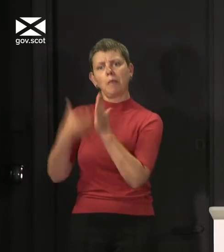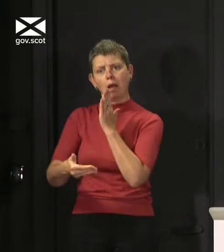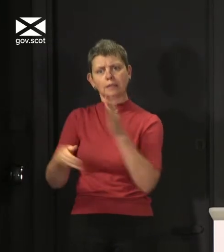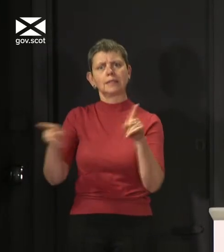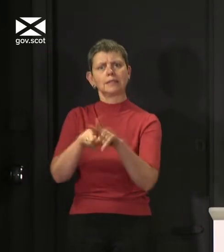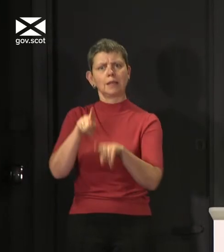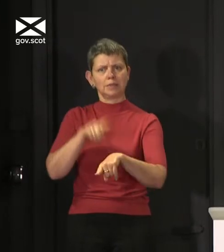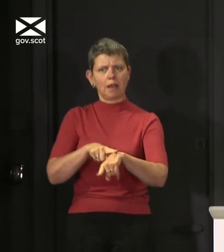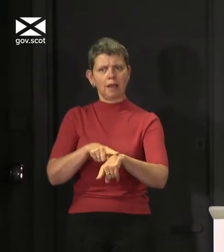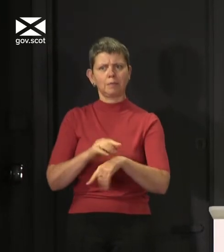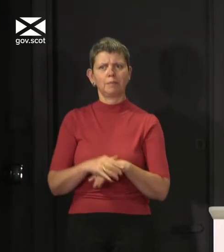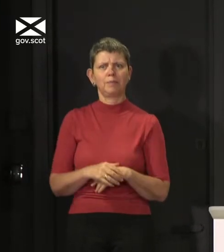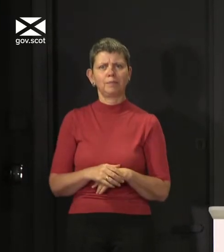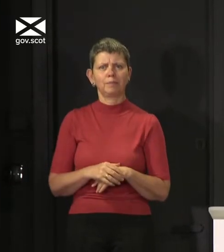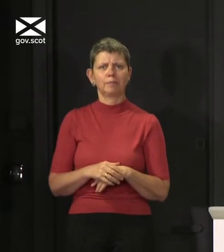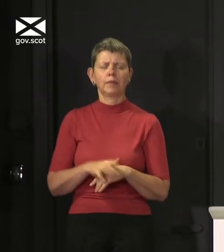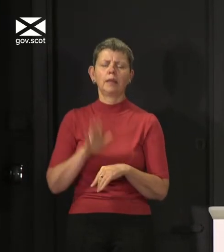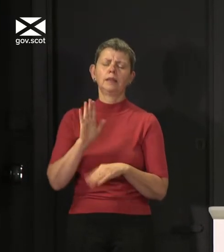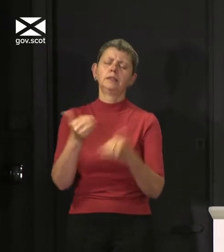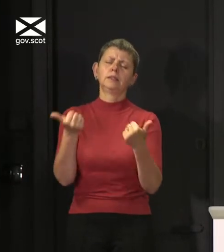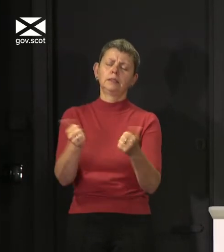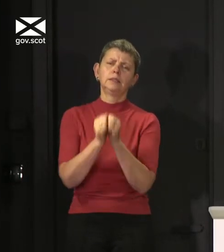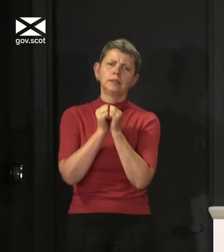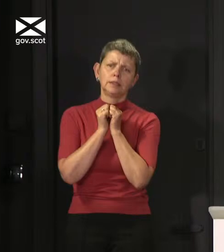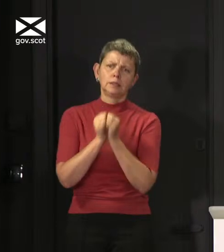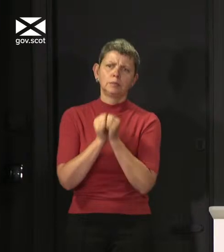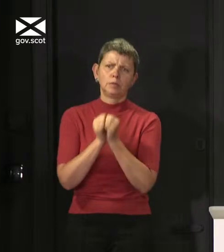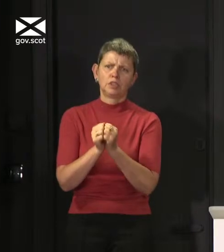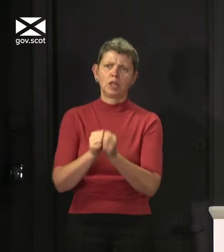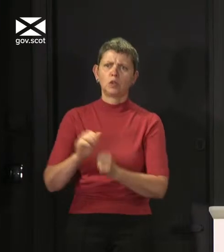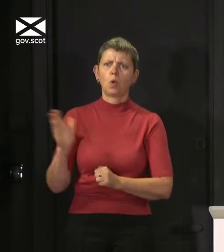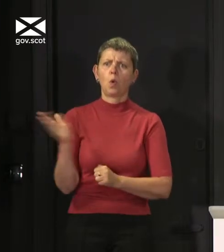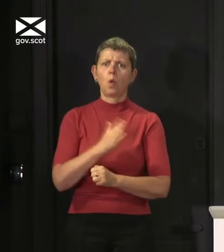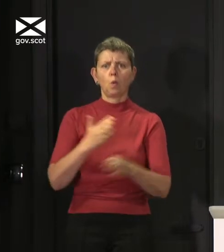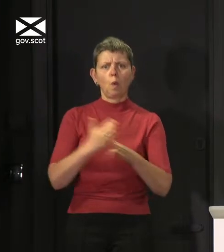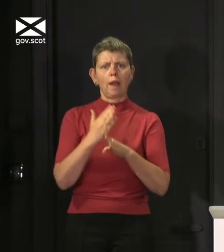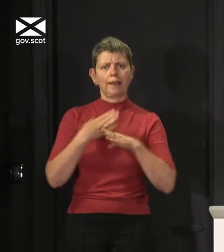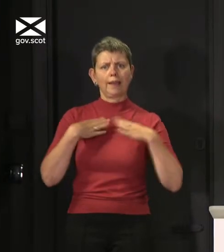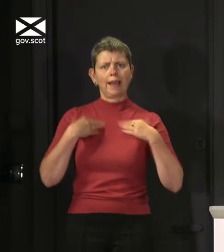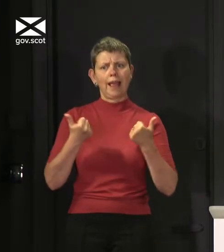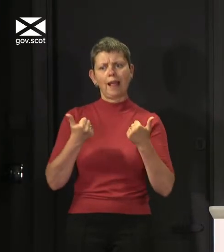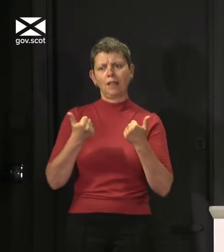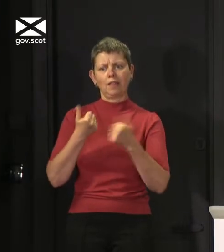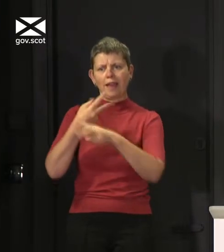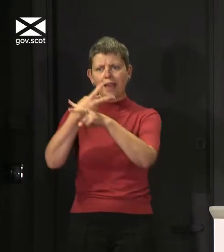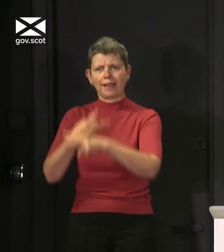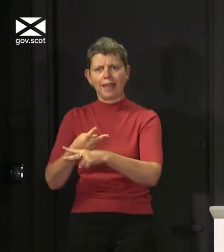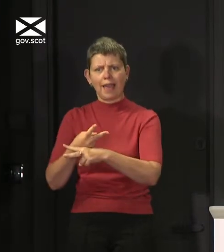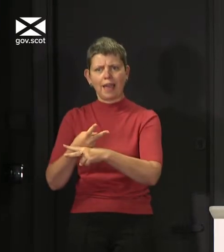We are grateful to those working in health and care services every single year, but there